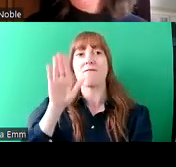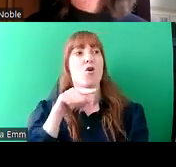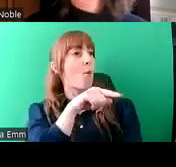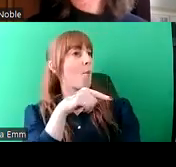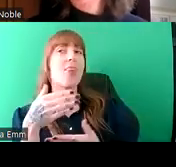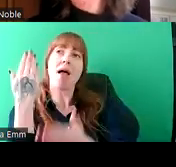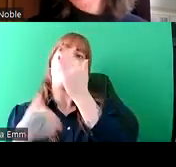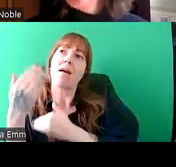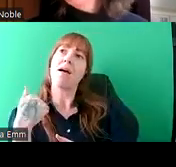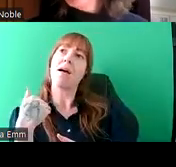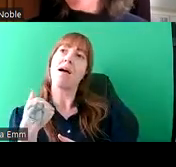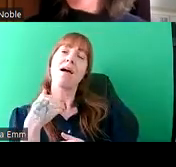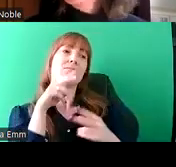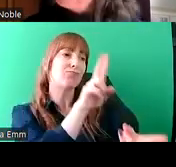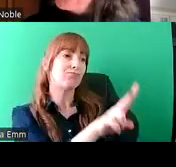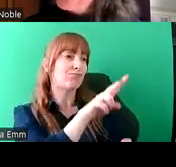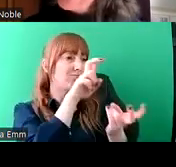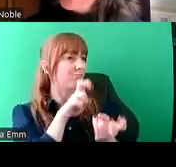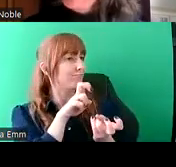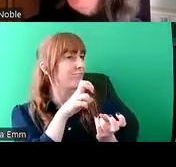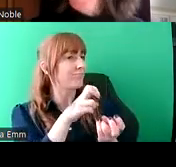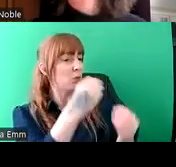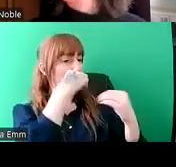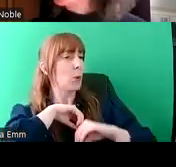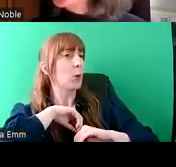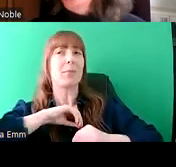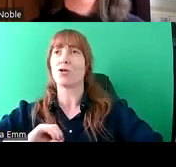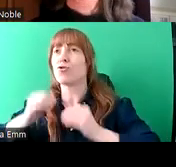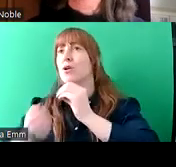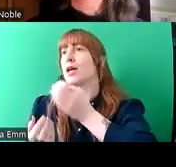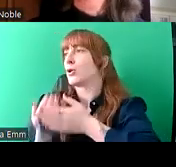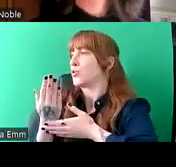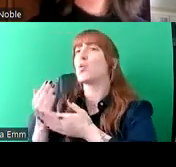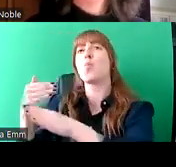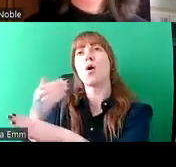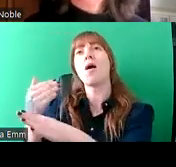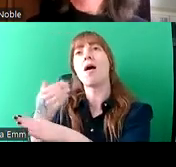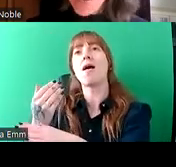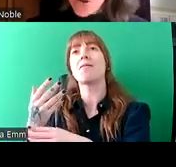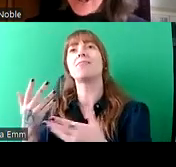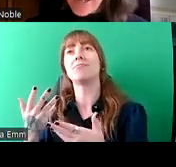and then they will create new work in response to that, or re-imagine it, or whatever. So, I'd like